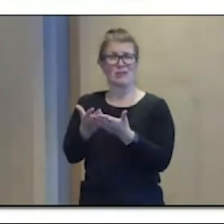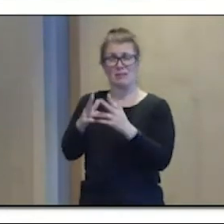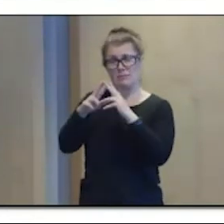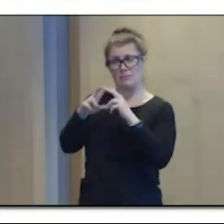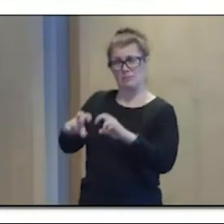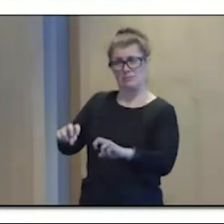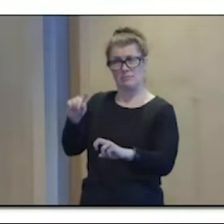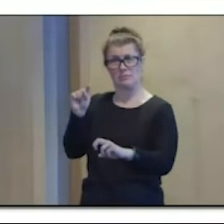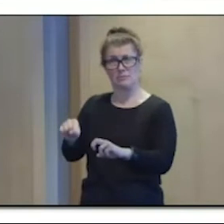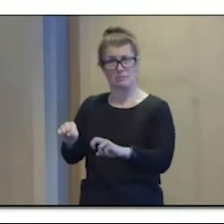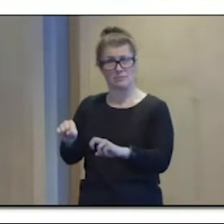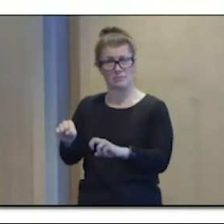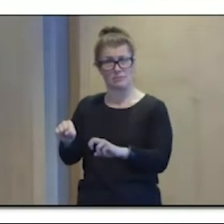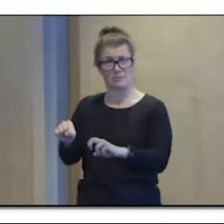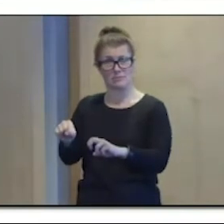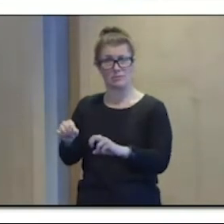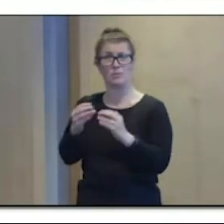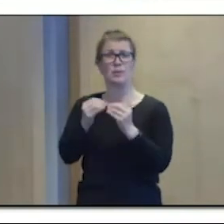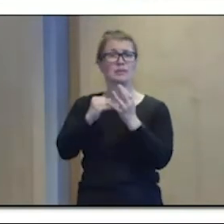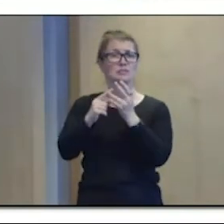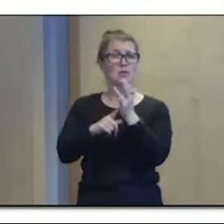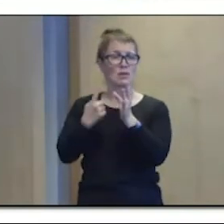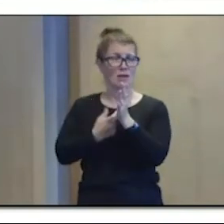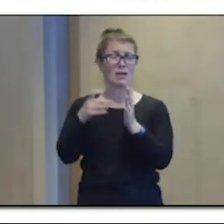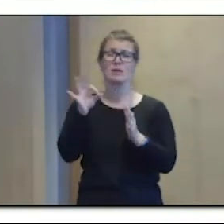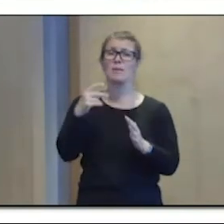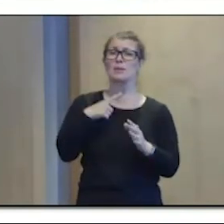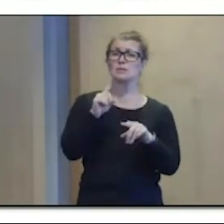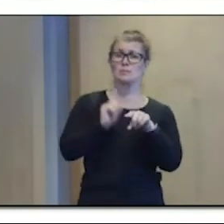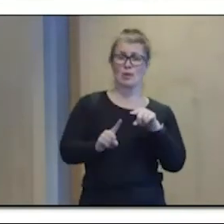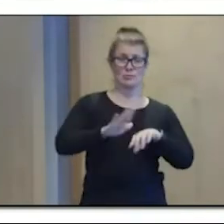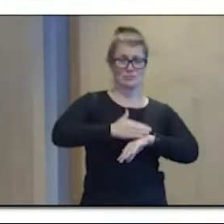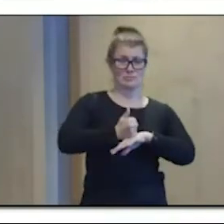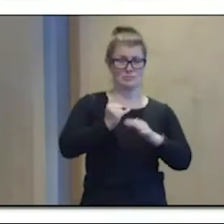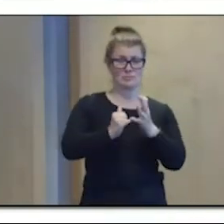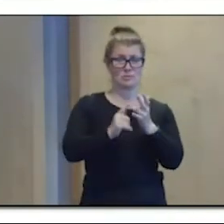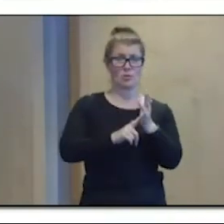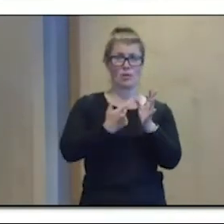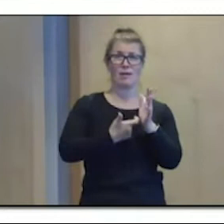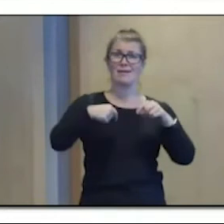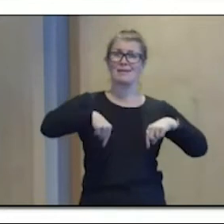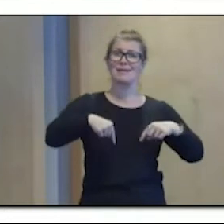solar PV because most of the solar we've got in Australia although that's changing is on rooftops,